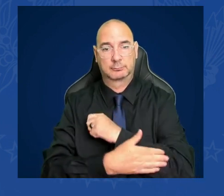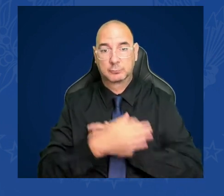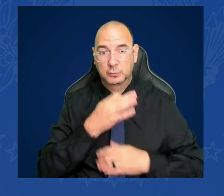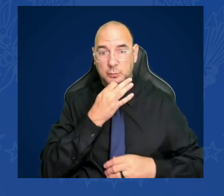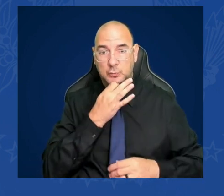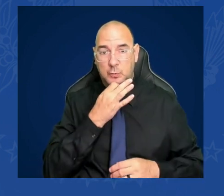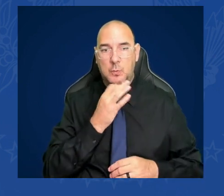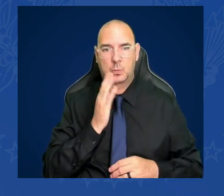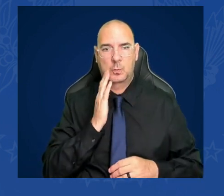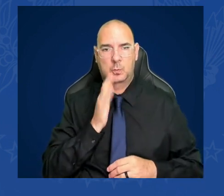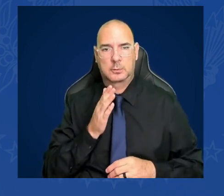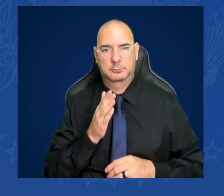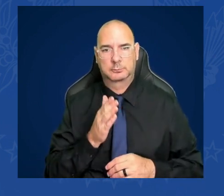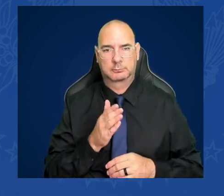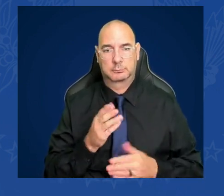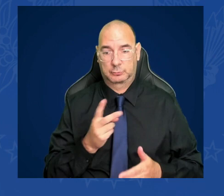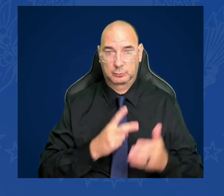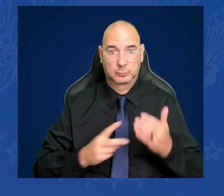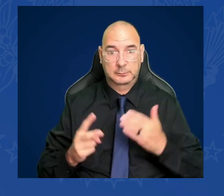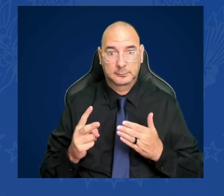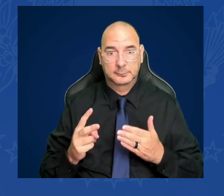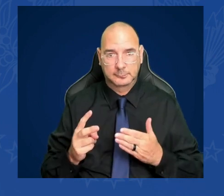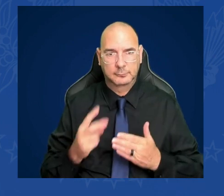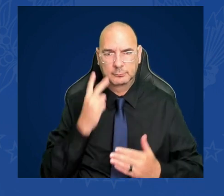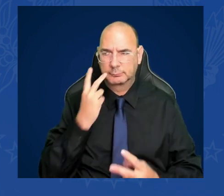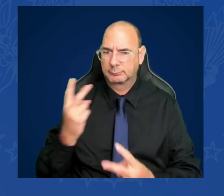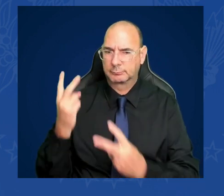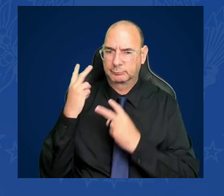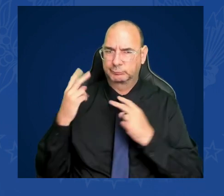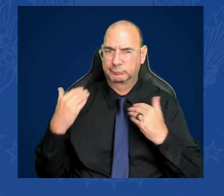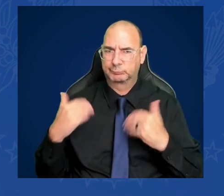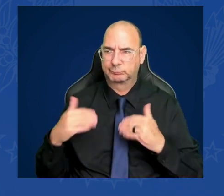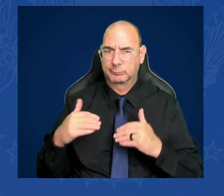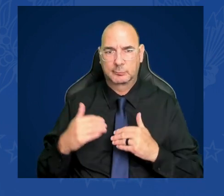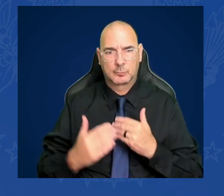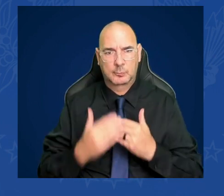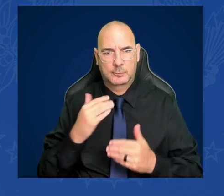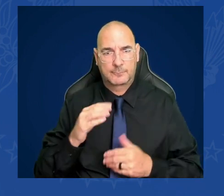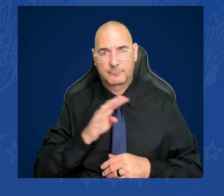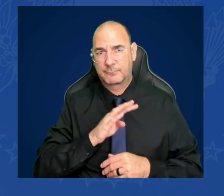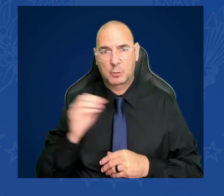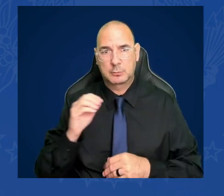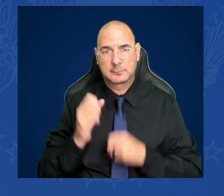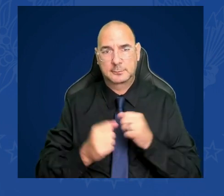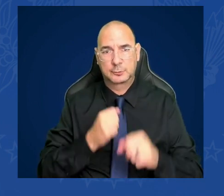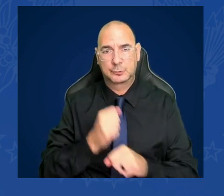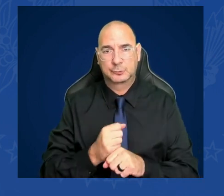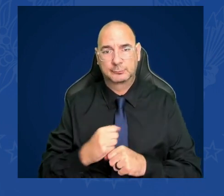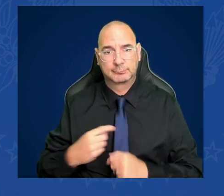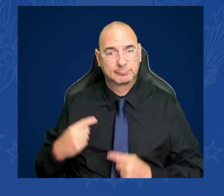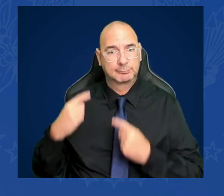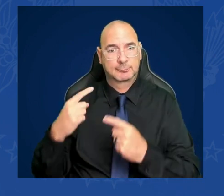we will reflect upon your nearly four decades as an officer. Today, we welcome the newest officers